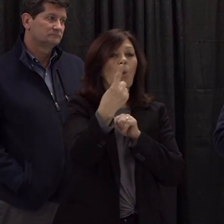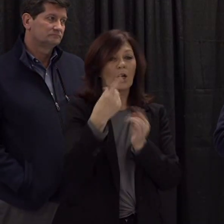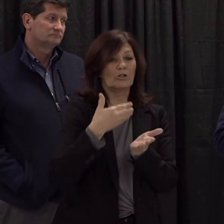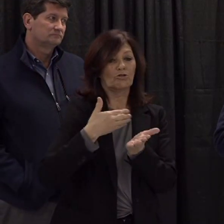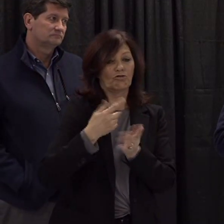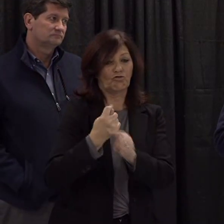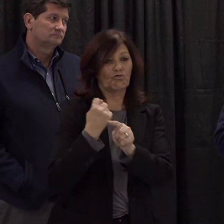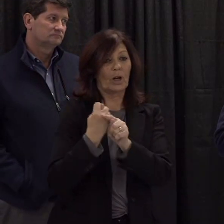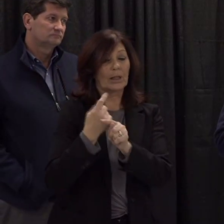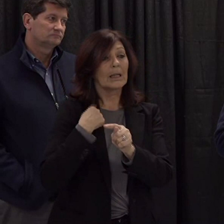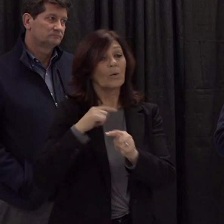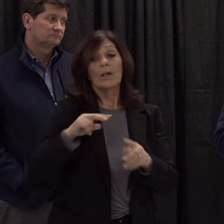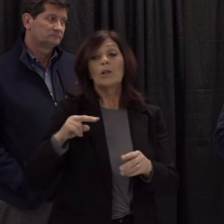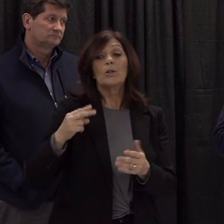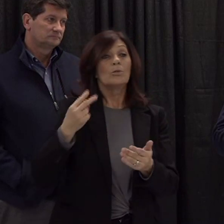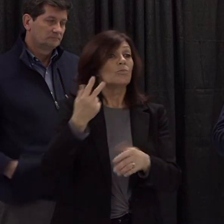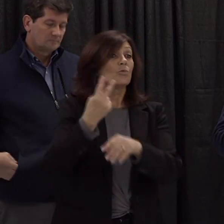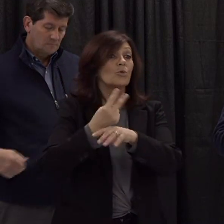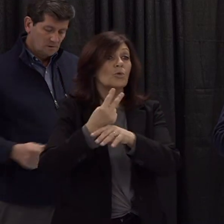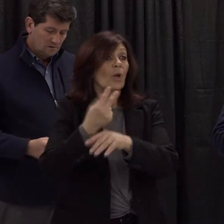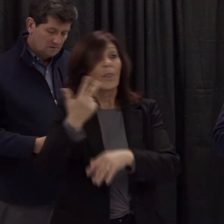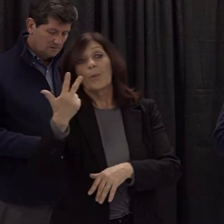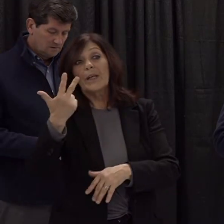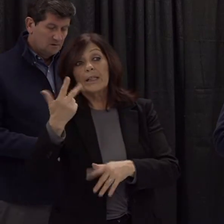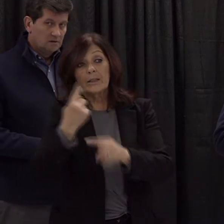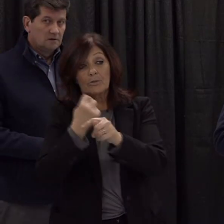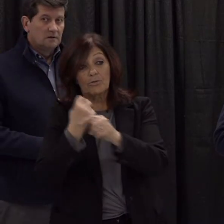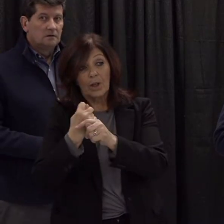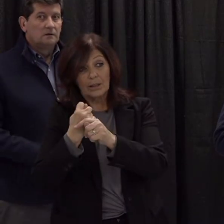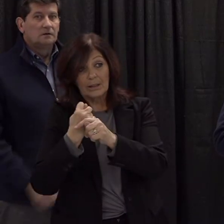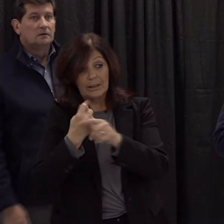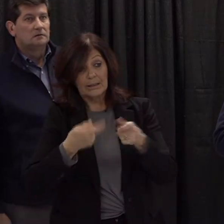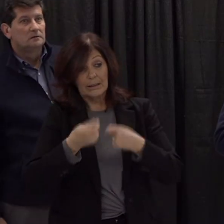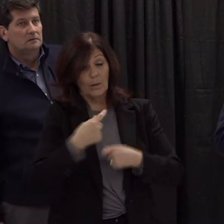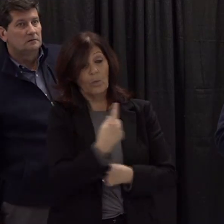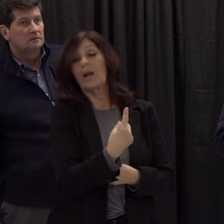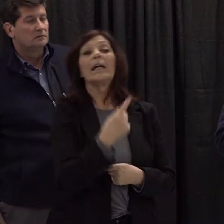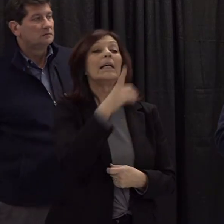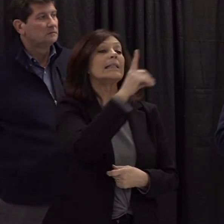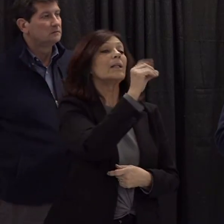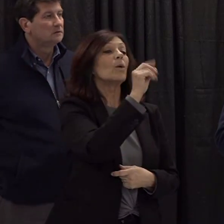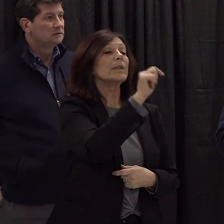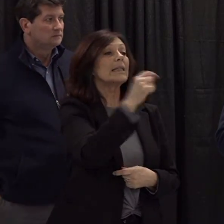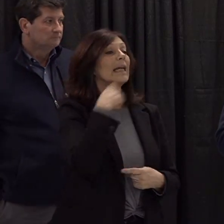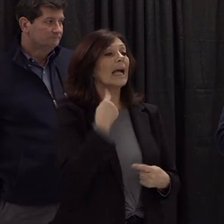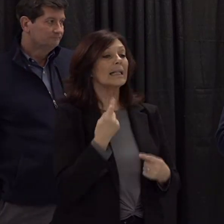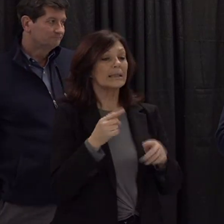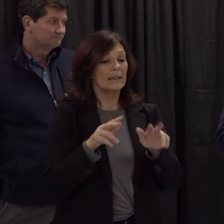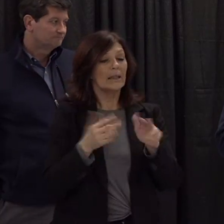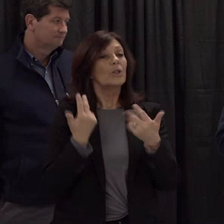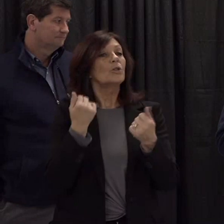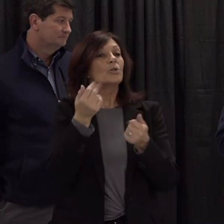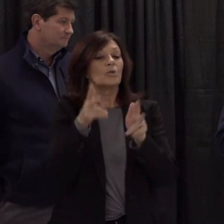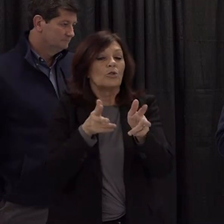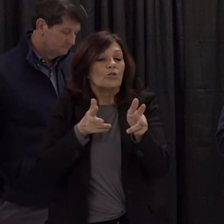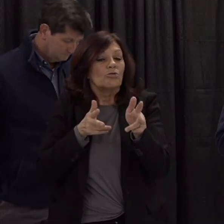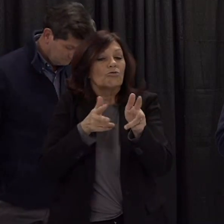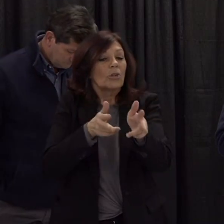and even in some cases tripled up as well as New York State dot that has tandems and in other cases they also have triples going.